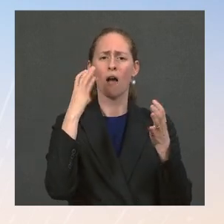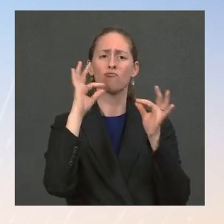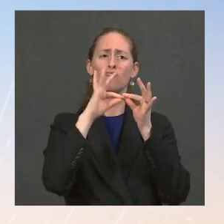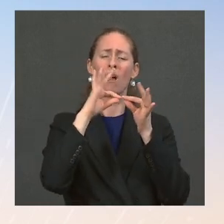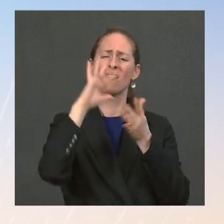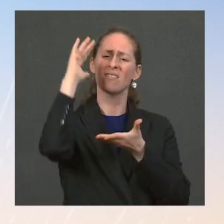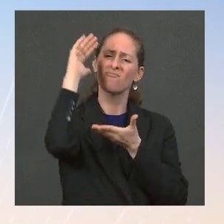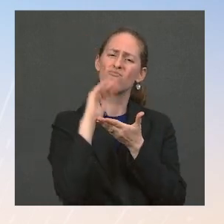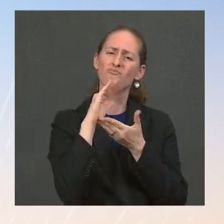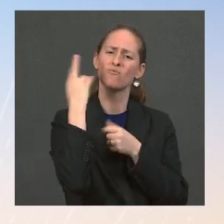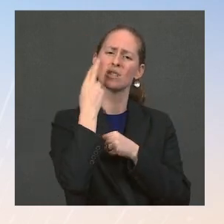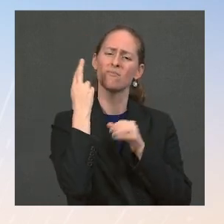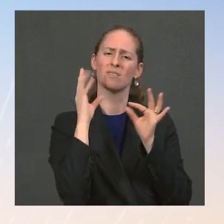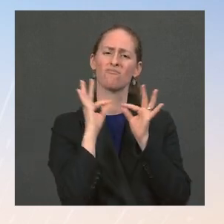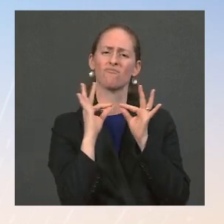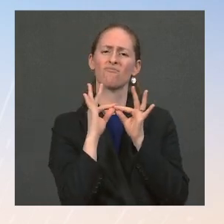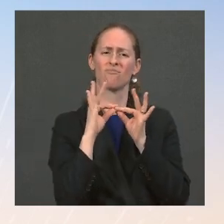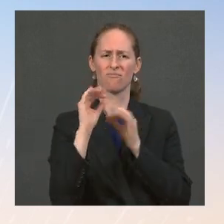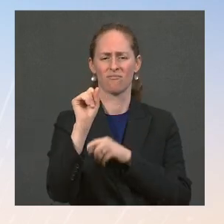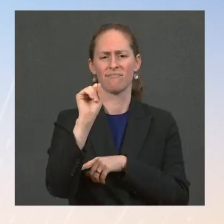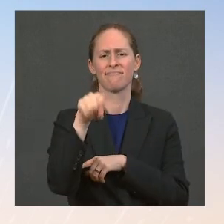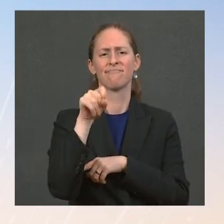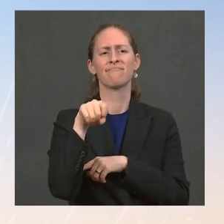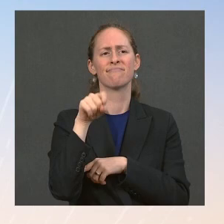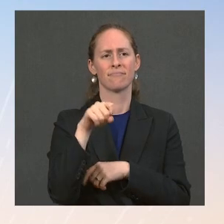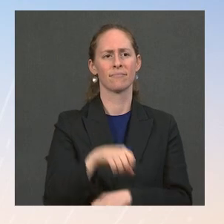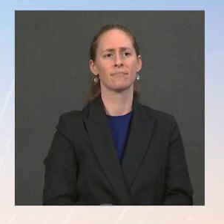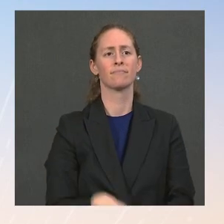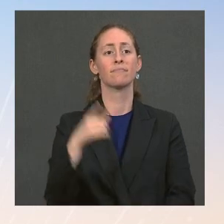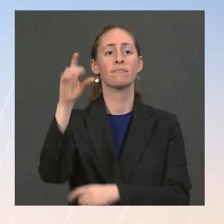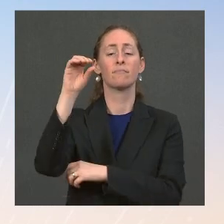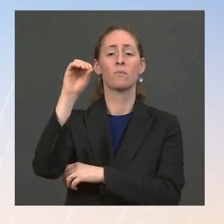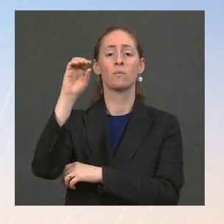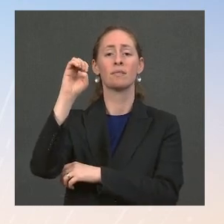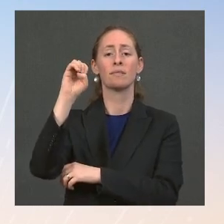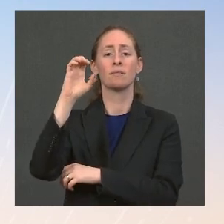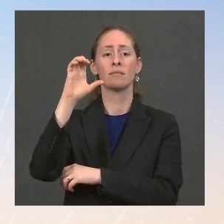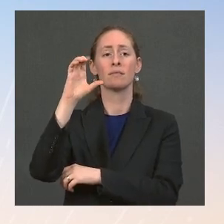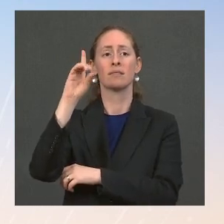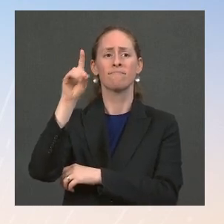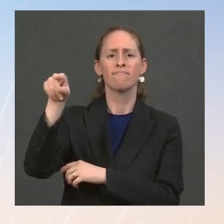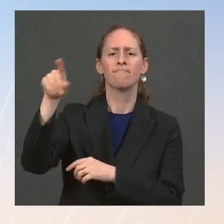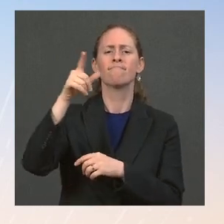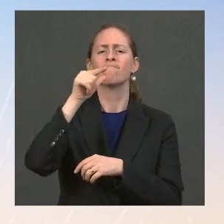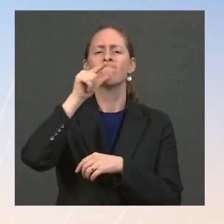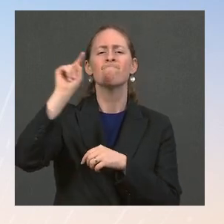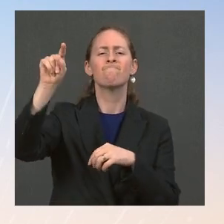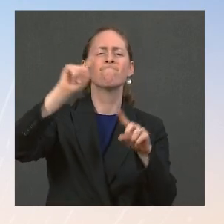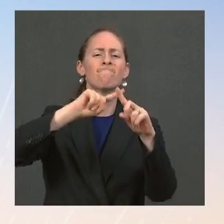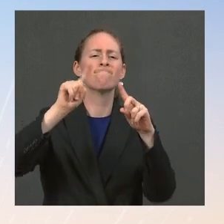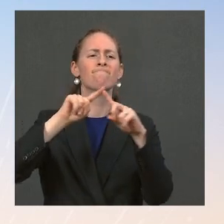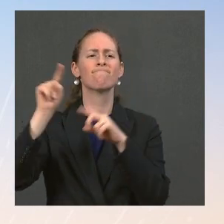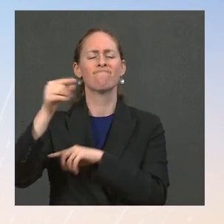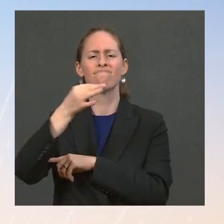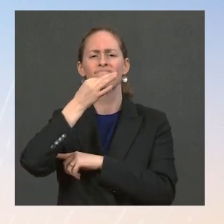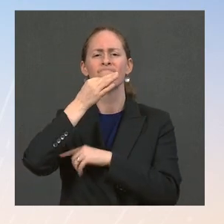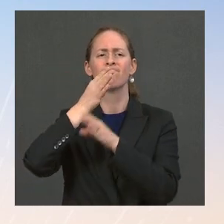including the Federal Reserve, OECD, and others -- that the -- their expectation is that these inflation rises will be transitory,